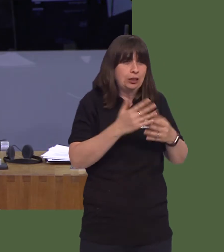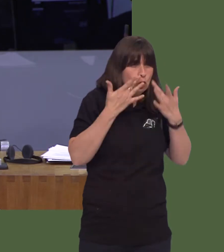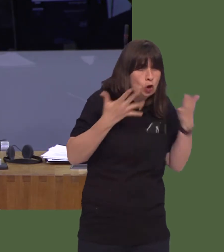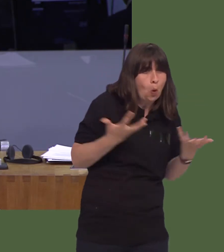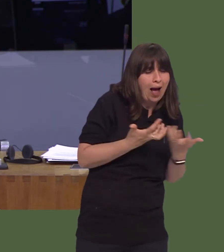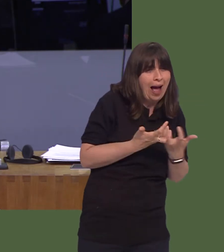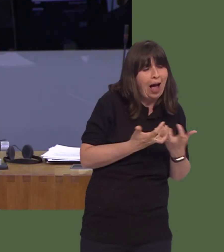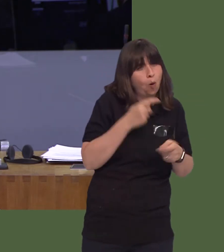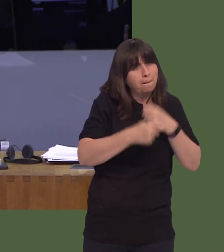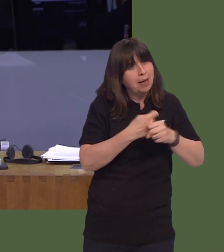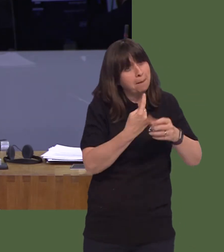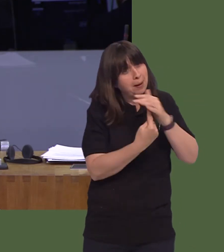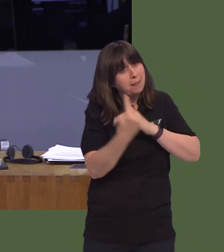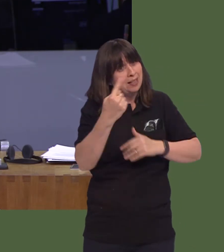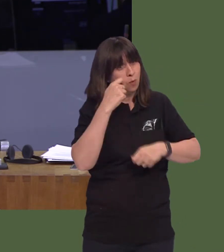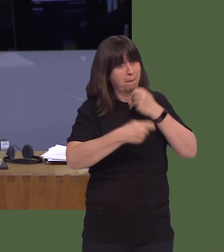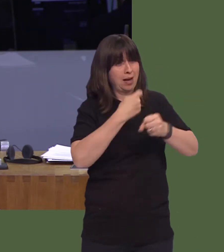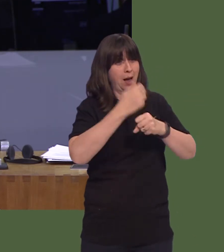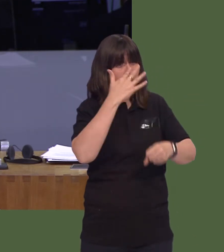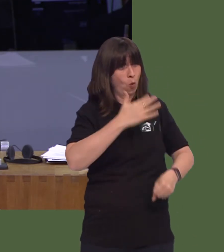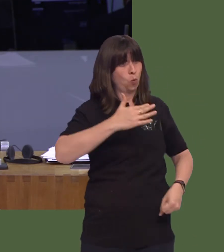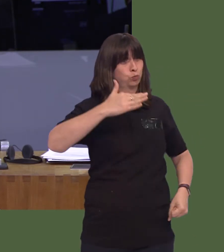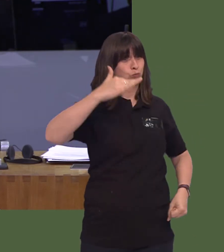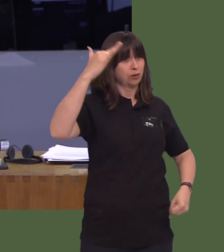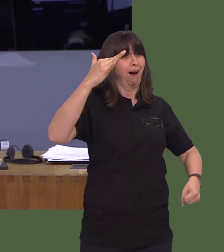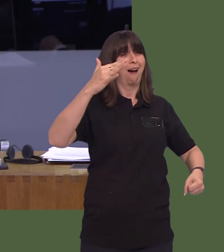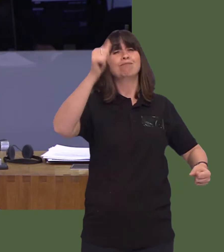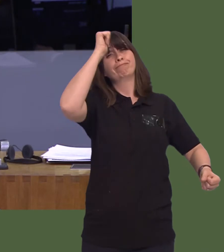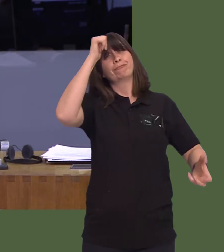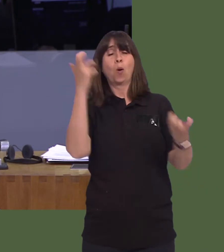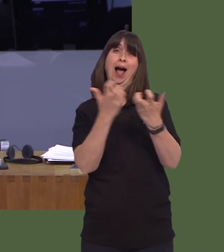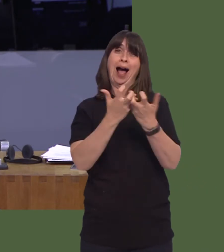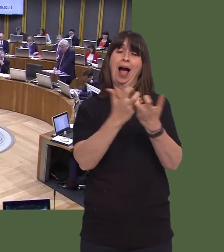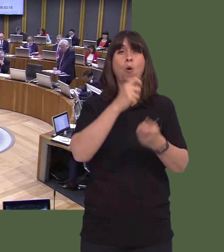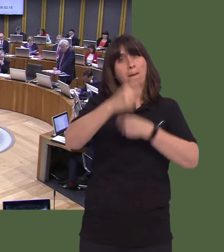region who focus on helping those in care to transition to independent living?